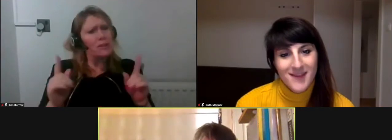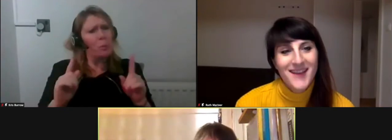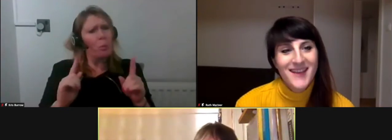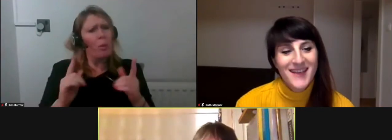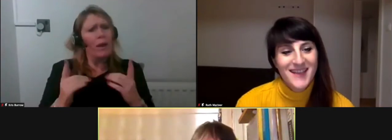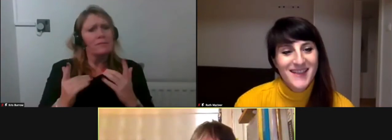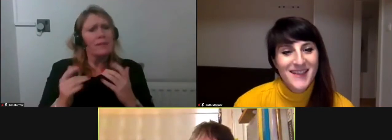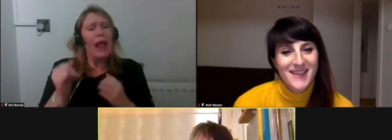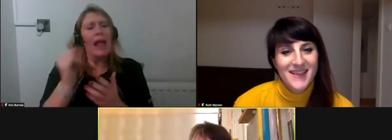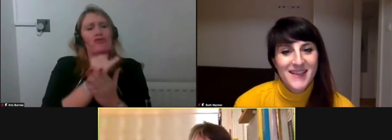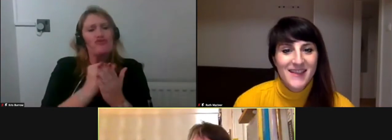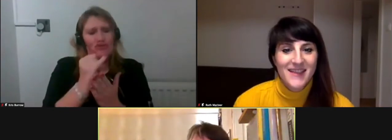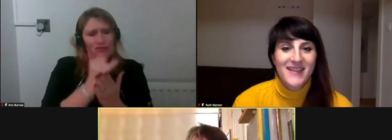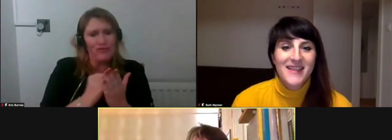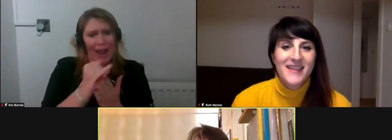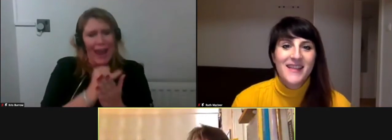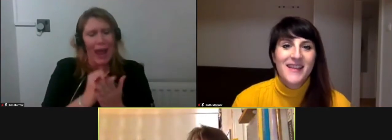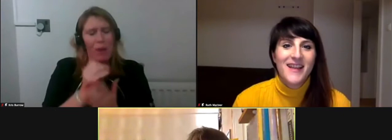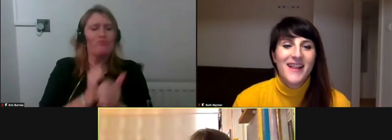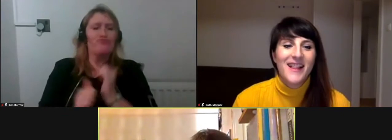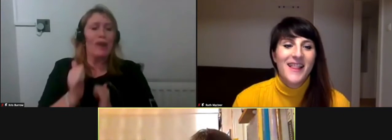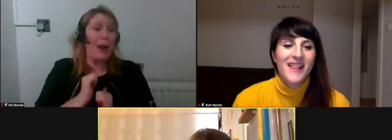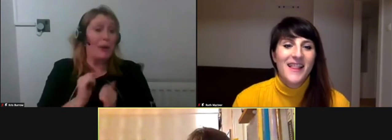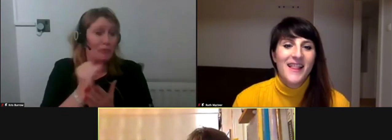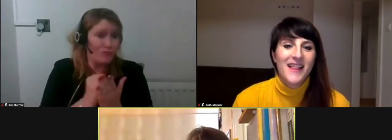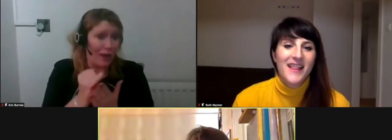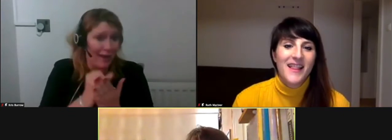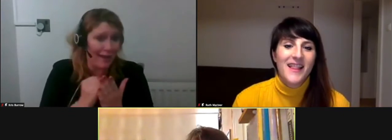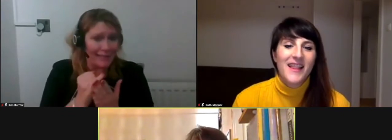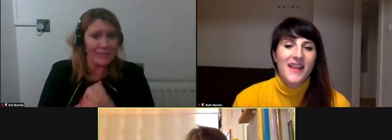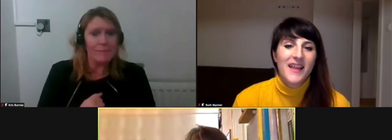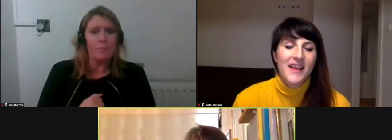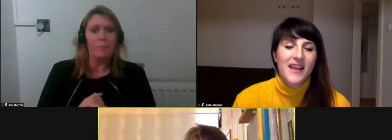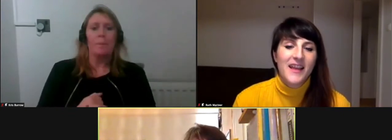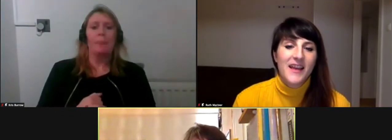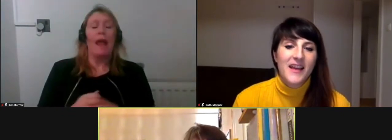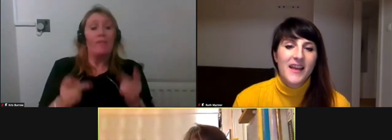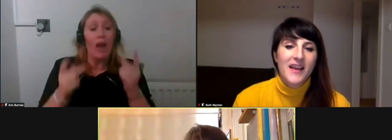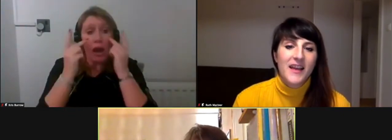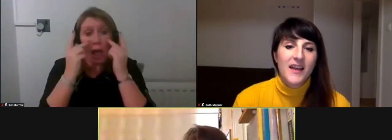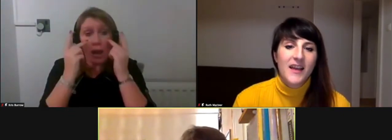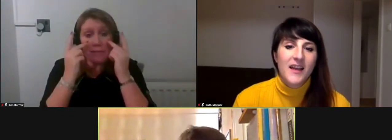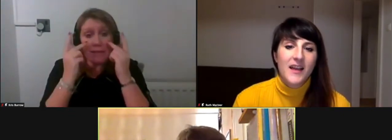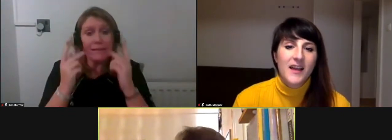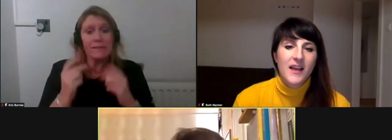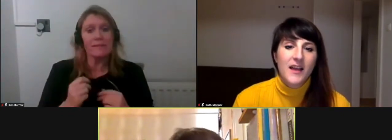proud of them actually. I also wear glasses, I have a slightly smaller sparkly